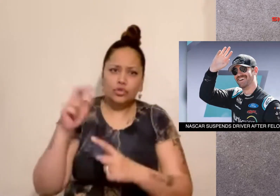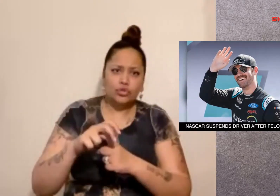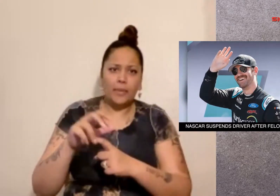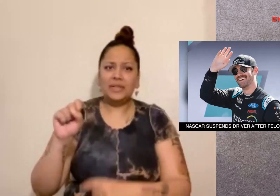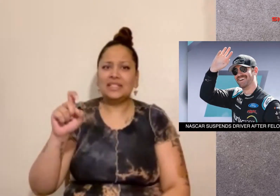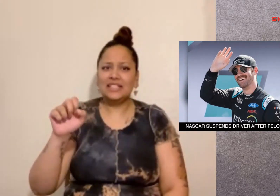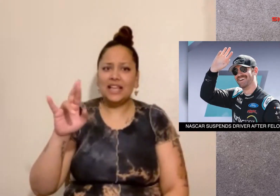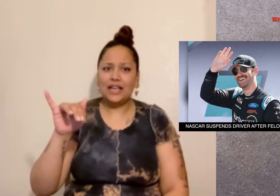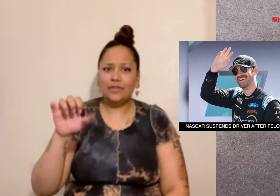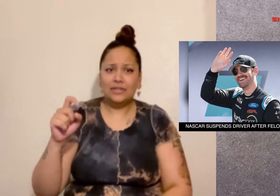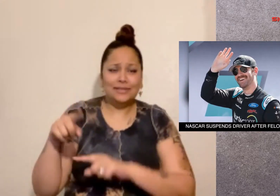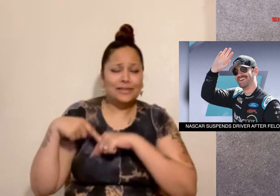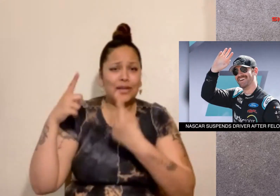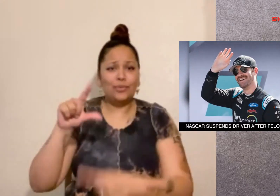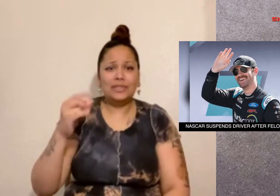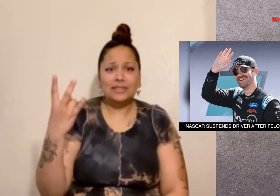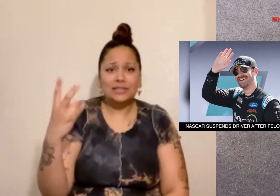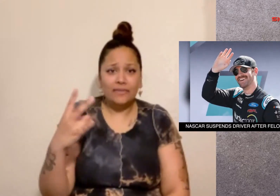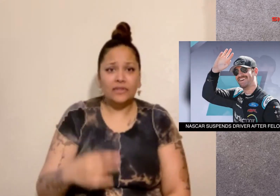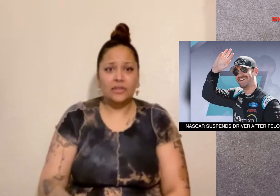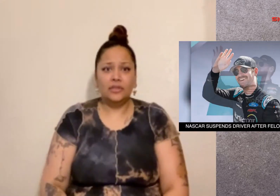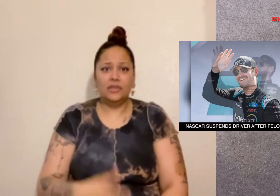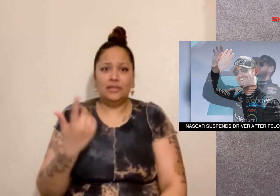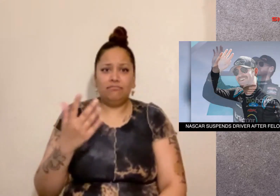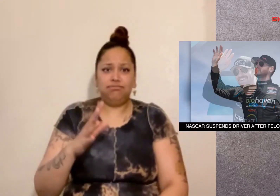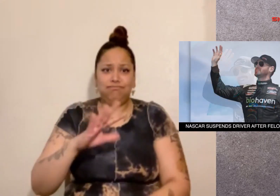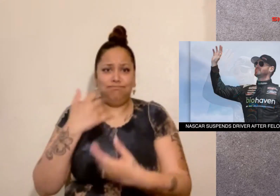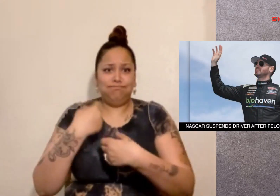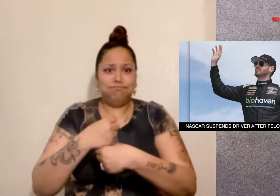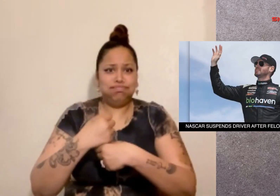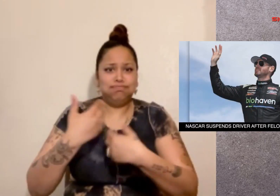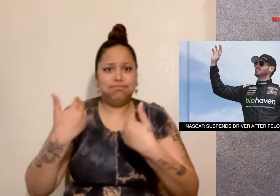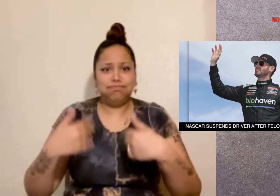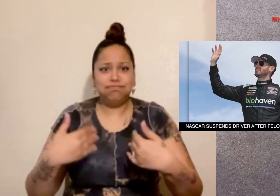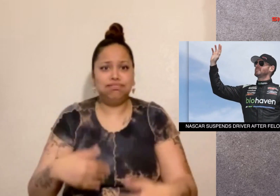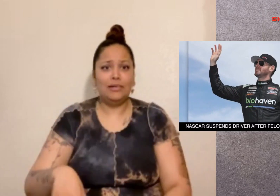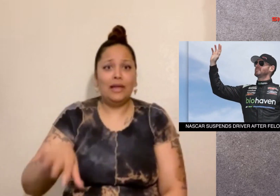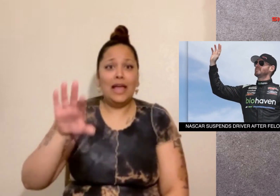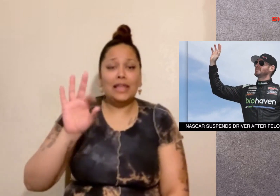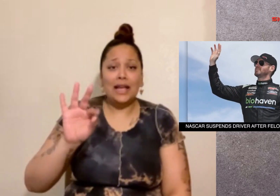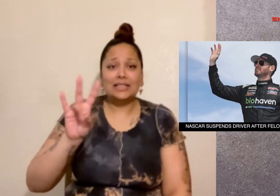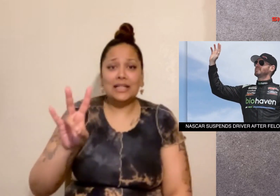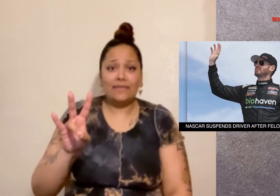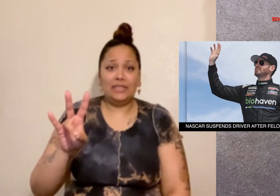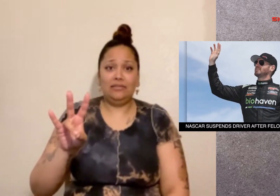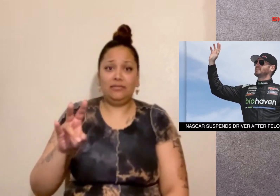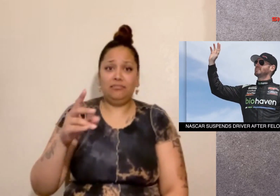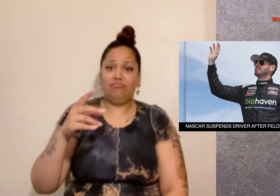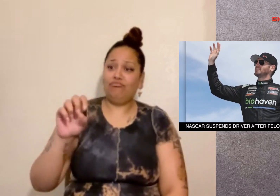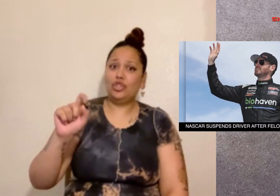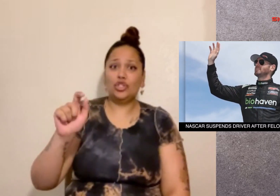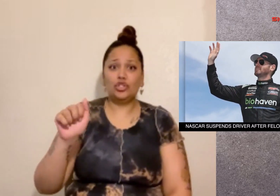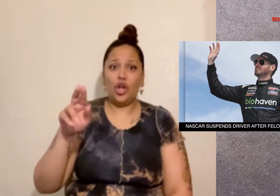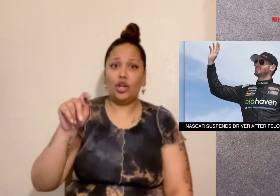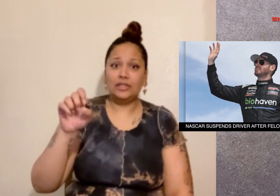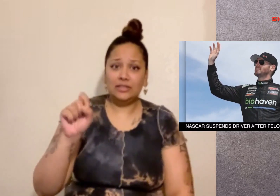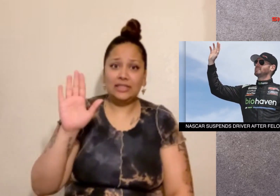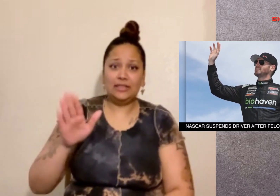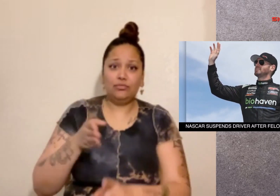he's been part of the NASCAR cup series since 2017 has made 97 starts in his career but